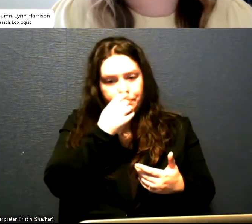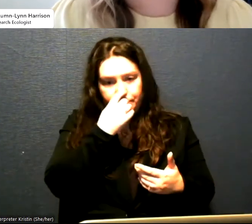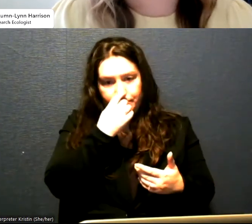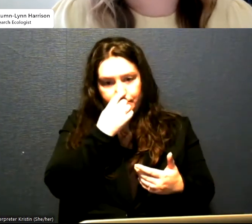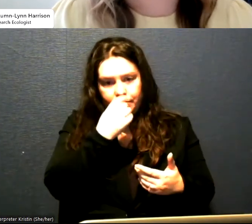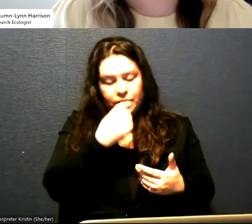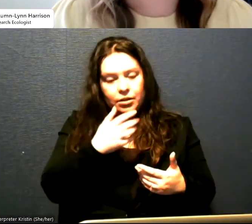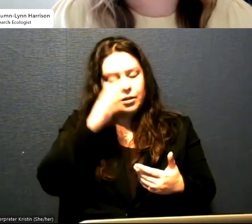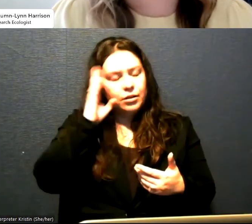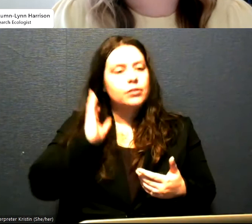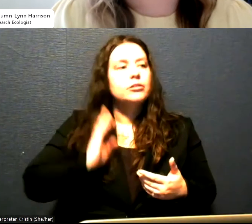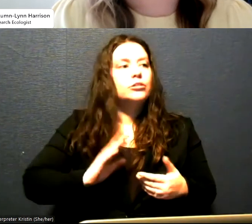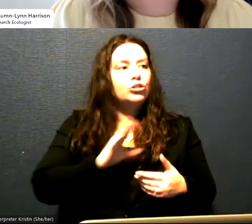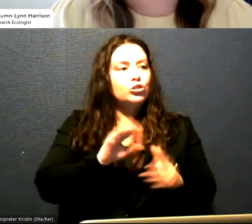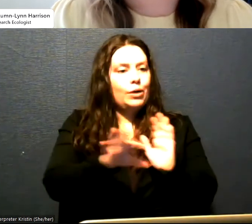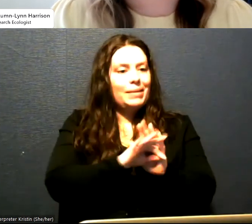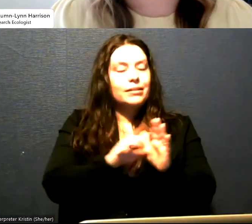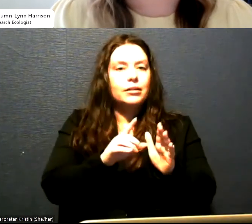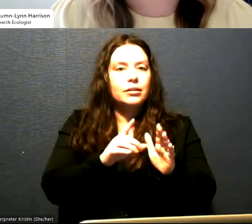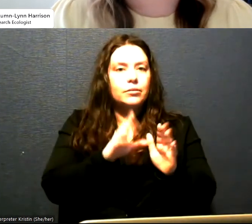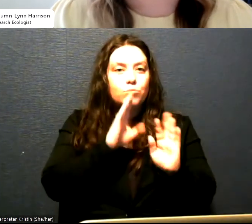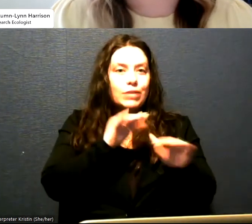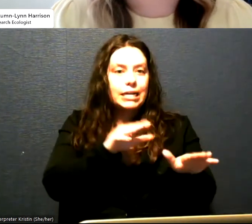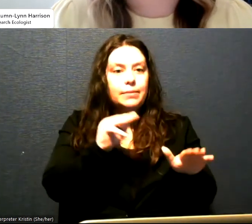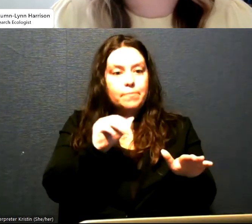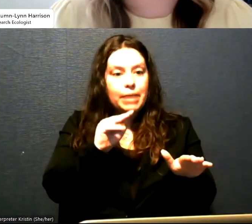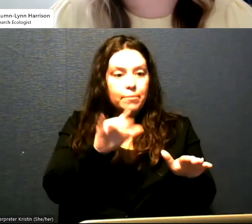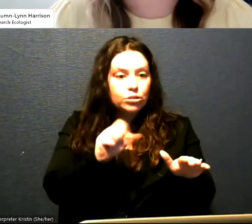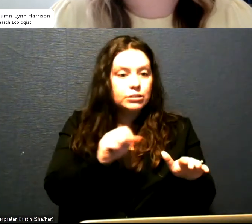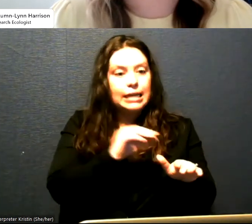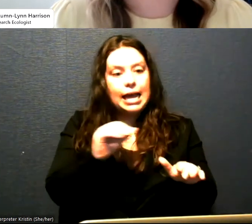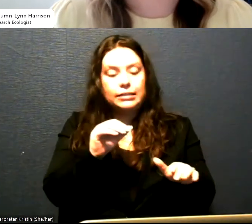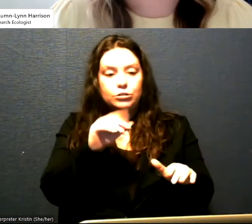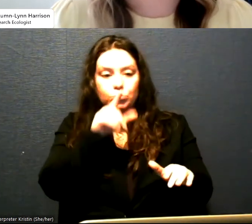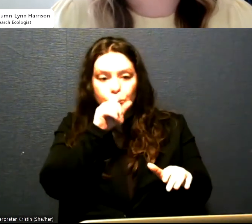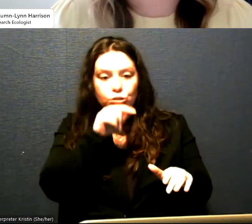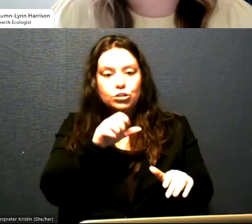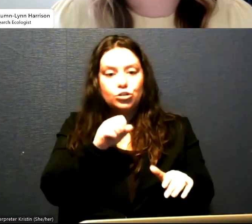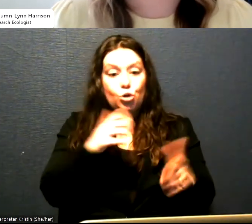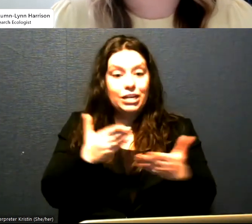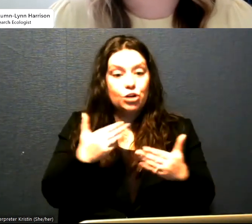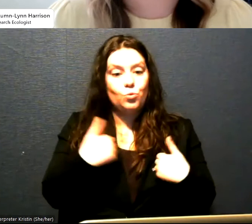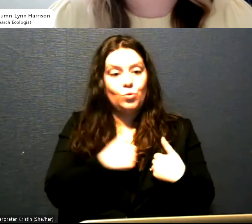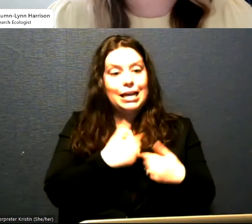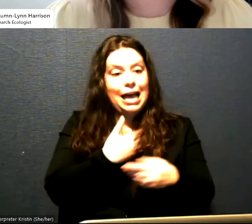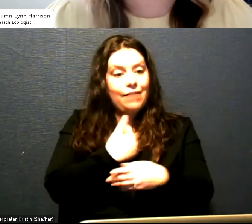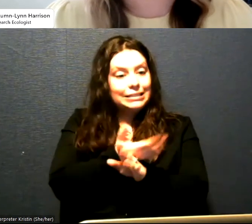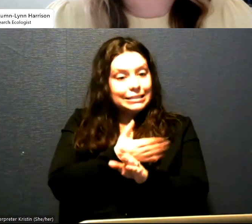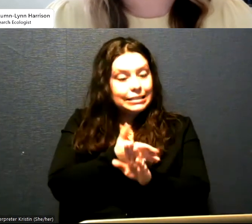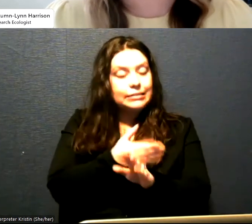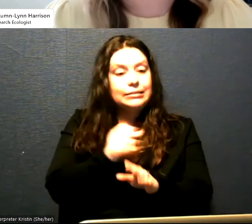goes into marine mammals um, so here we have um seals, sea lions, ravens, pelicans, eagles,